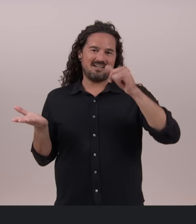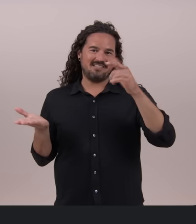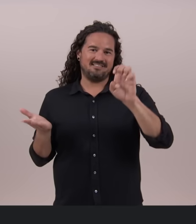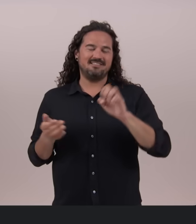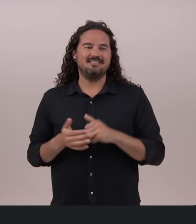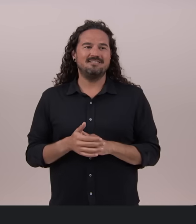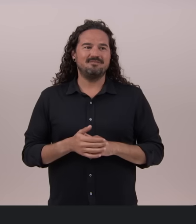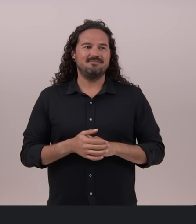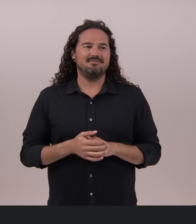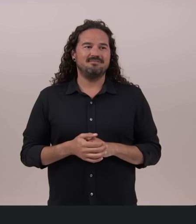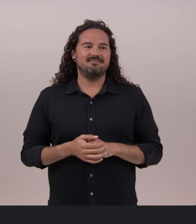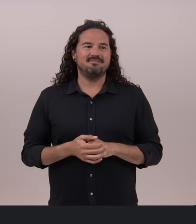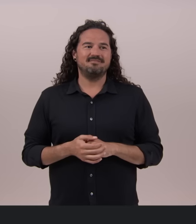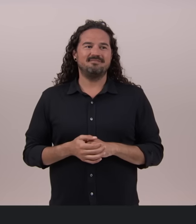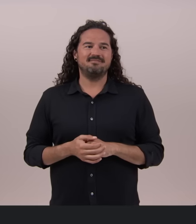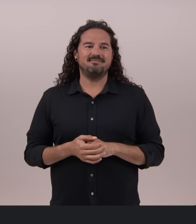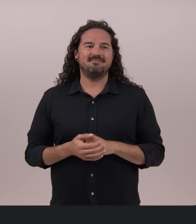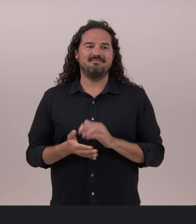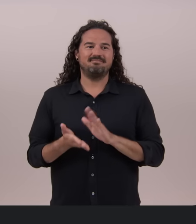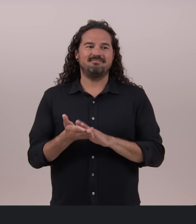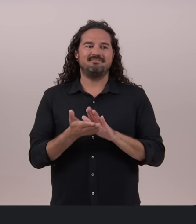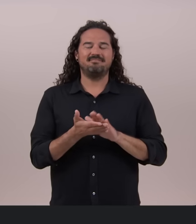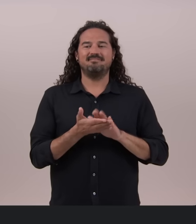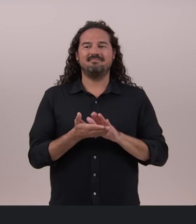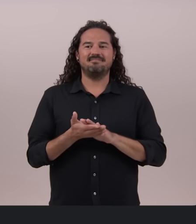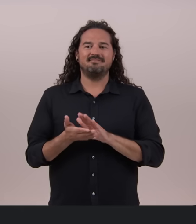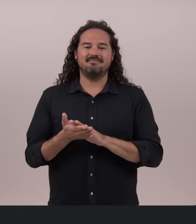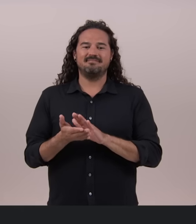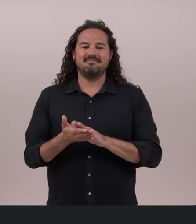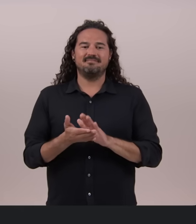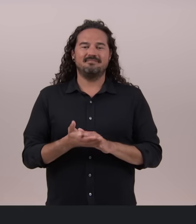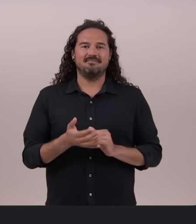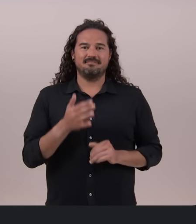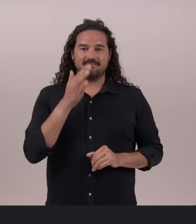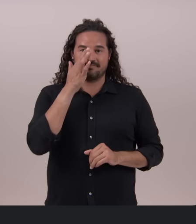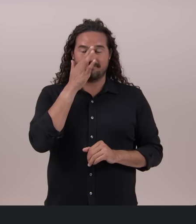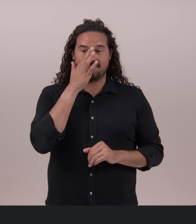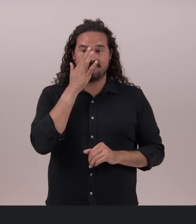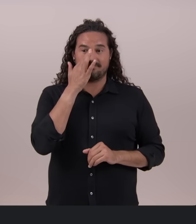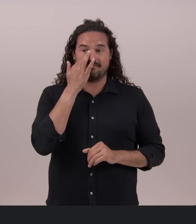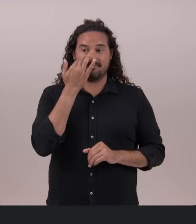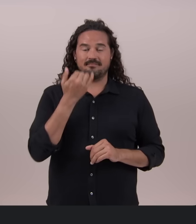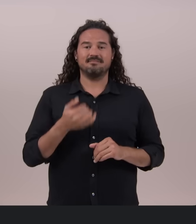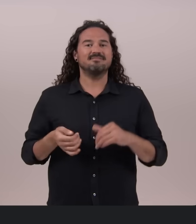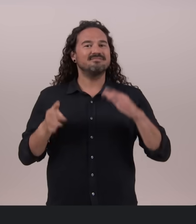Awesome! Thank you, Logan!